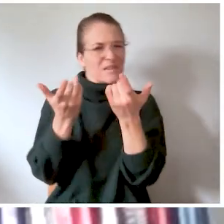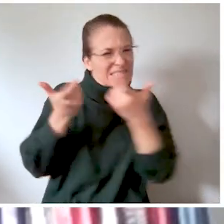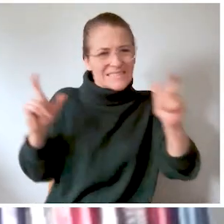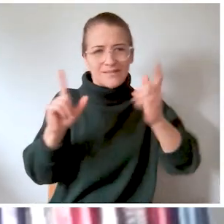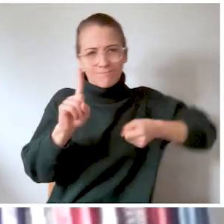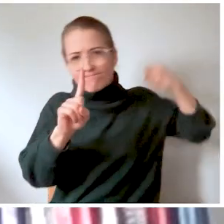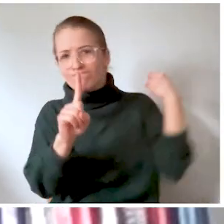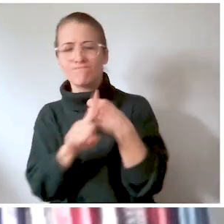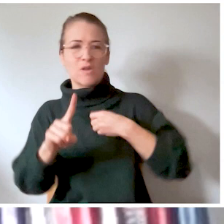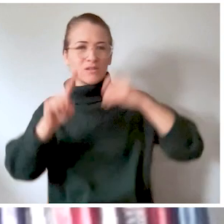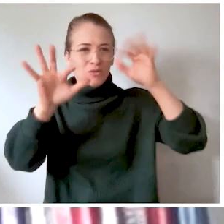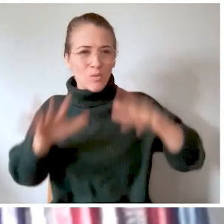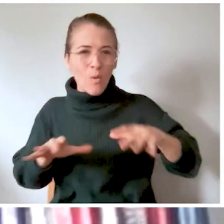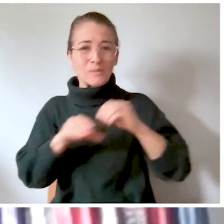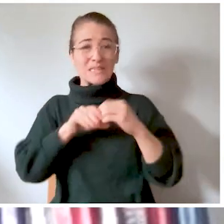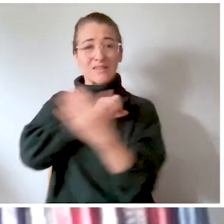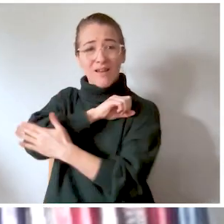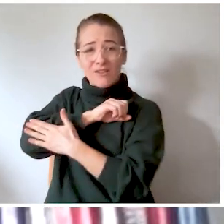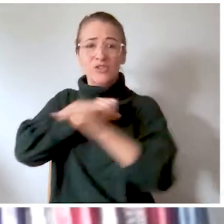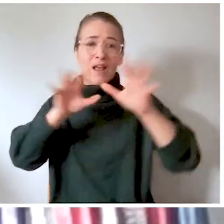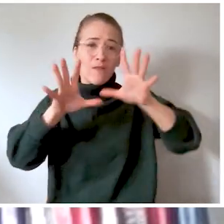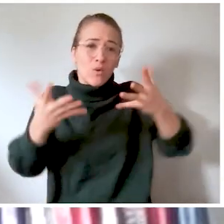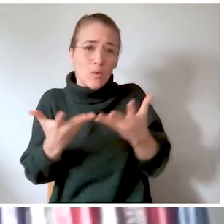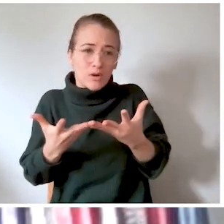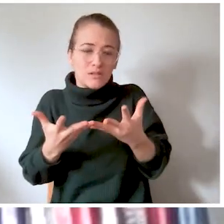all over the country and the world. So that is certainly a factor